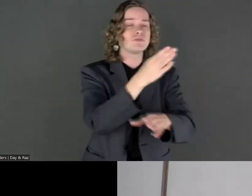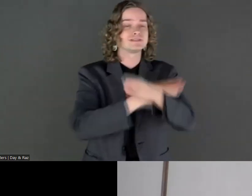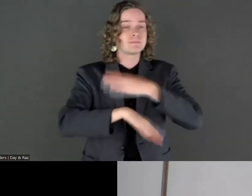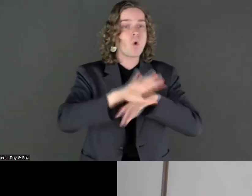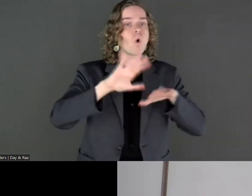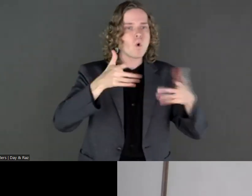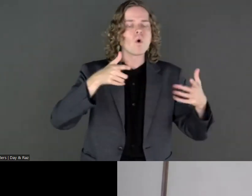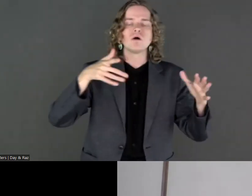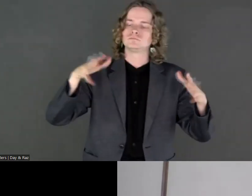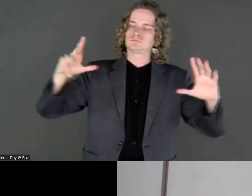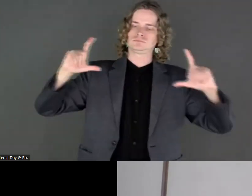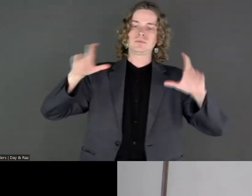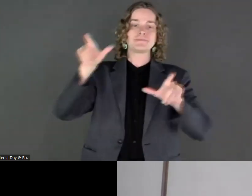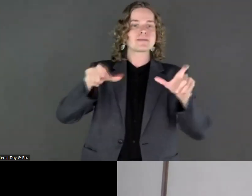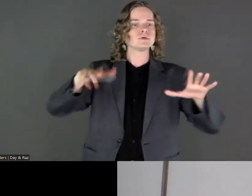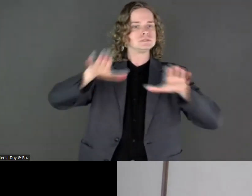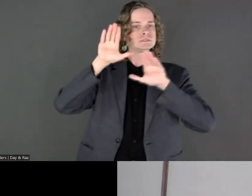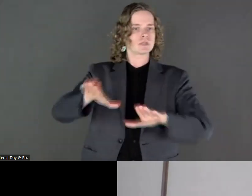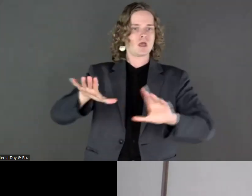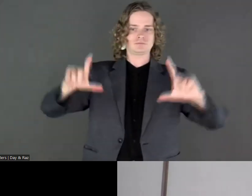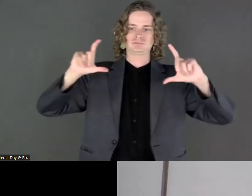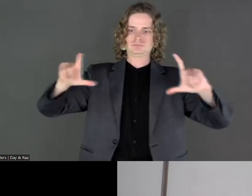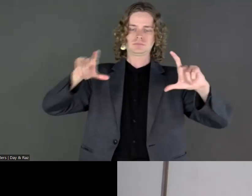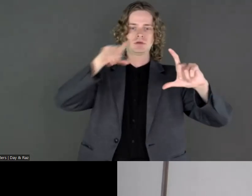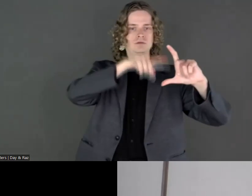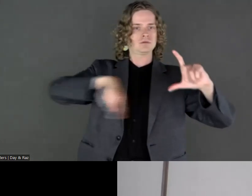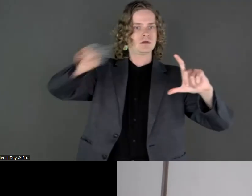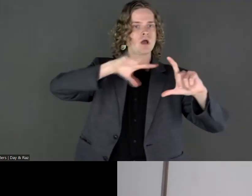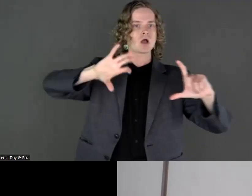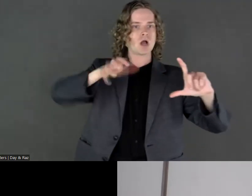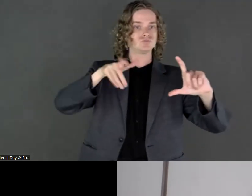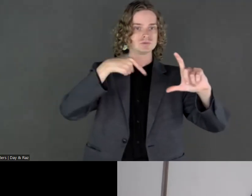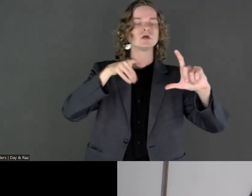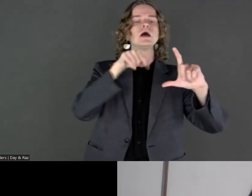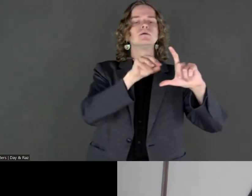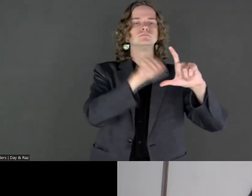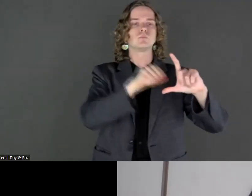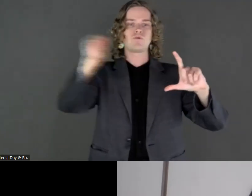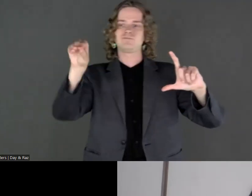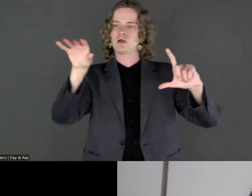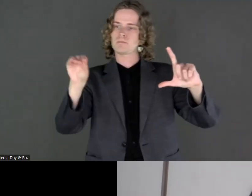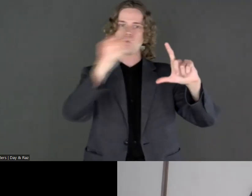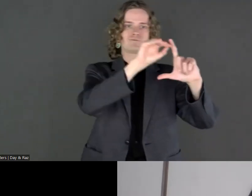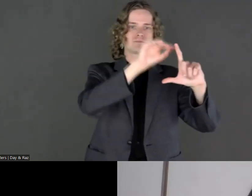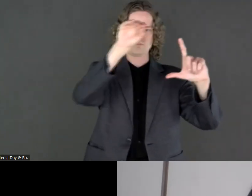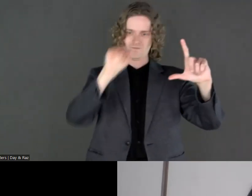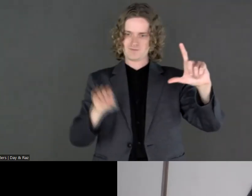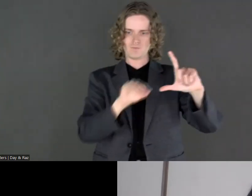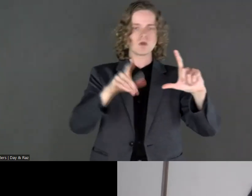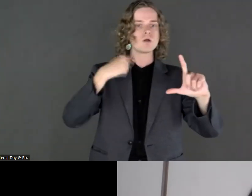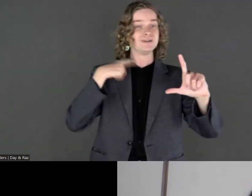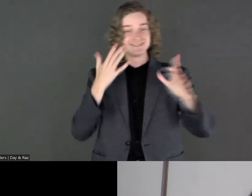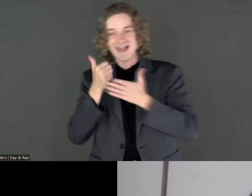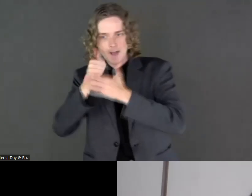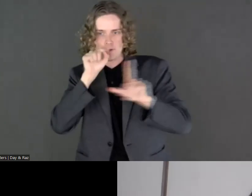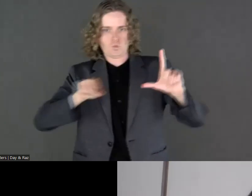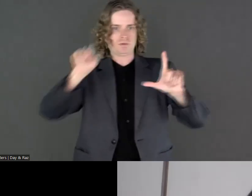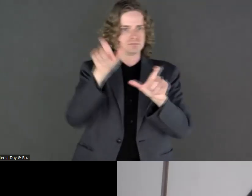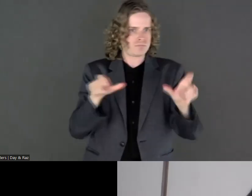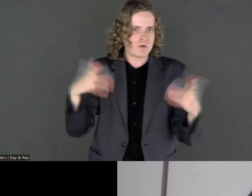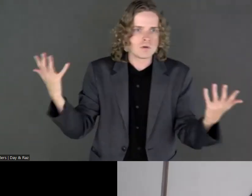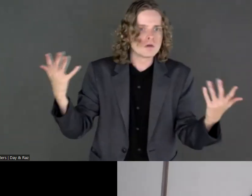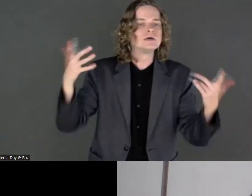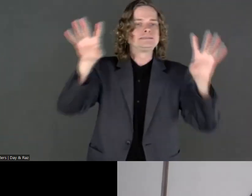people in Ukraine, everybody's living below the poverty level, the pension is $50 a month. And